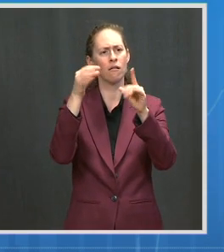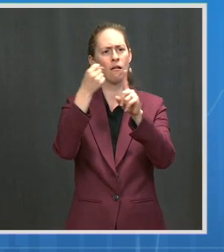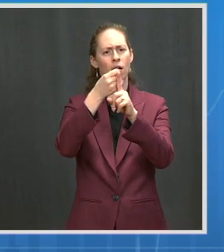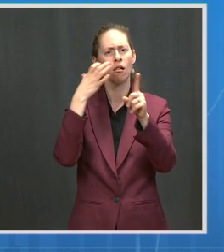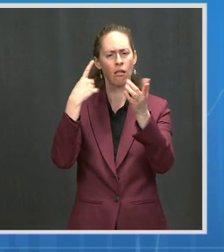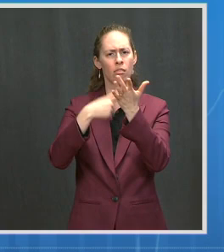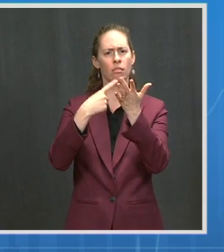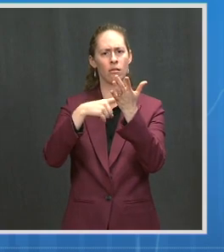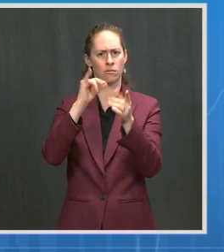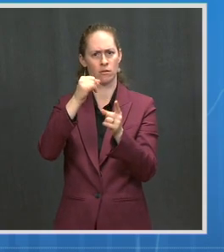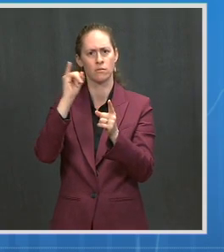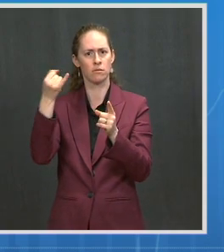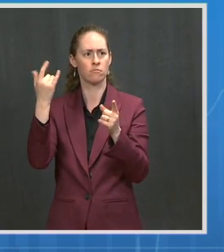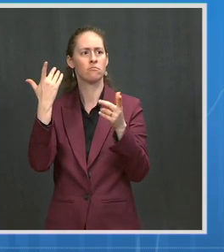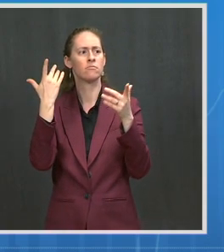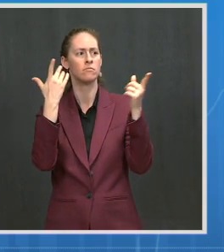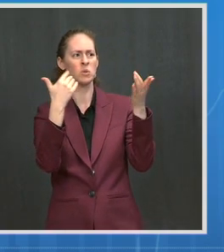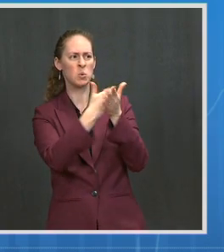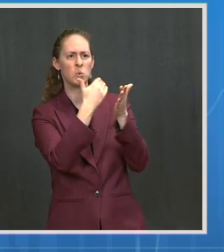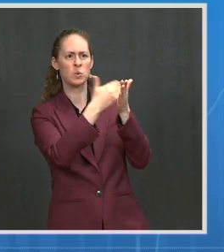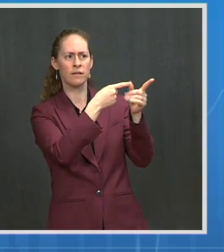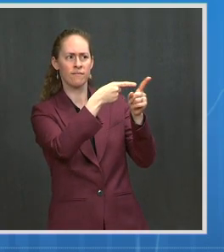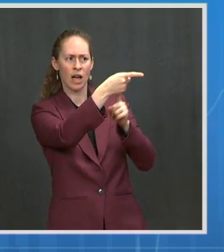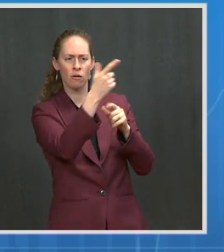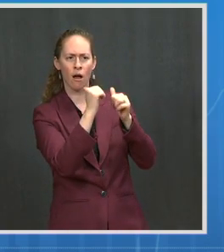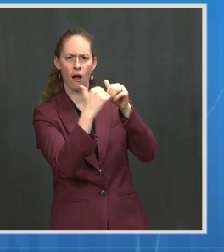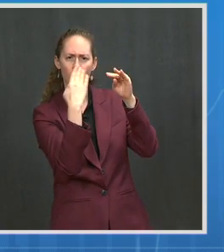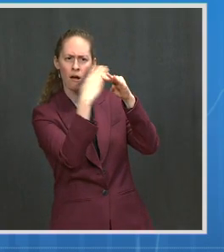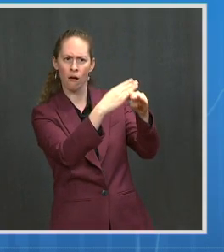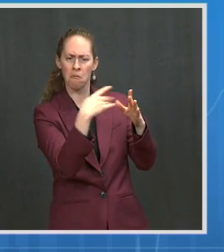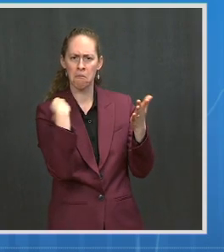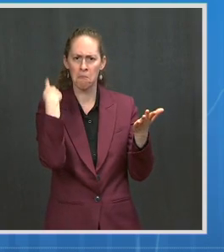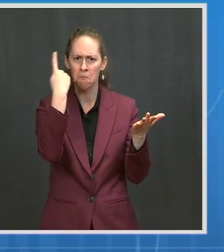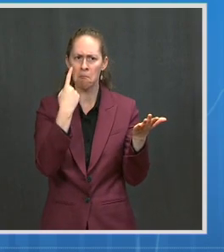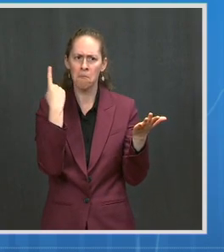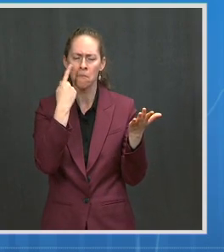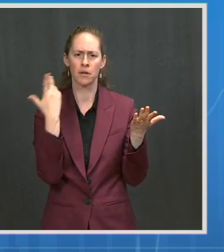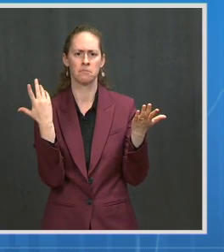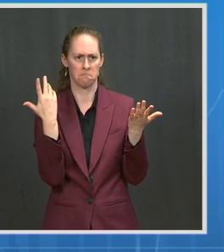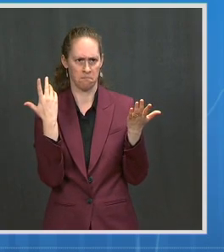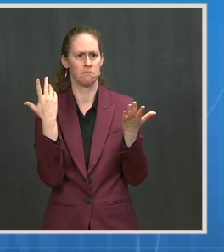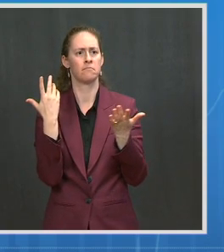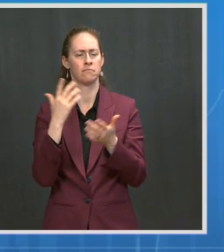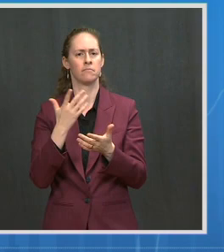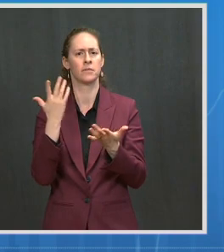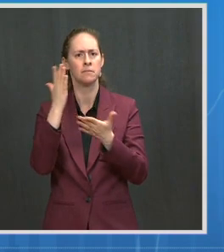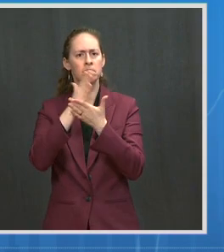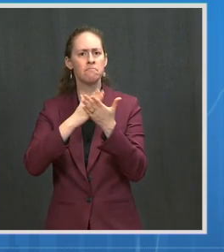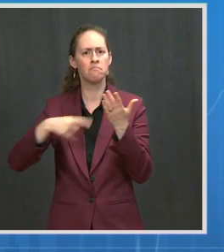wondering how soon they might gain access to vaccines for children under 12. In the past, you've said, "The beginning of next year."